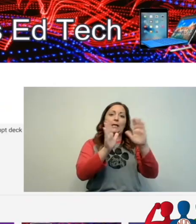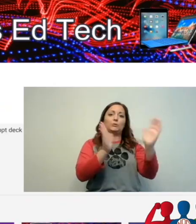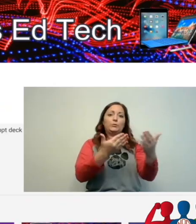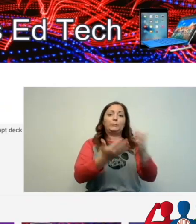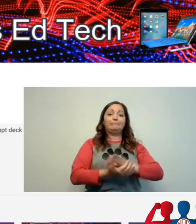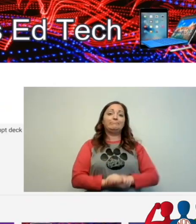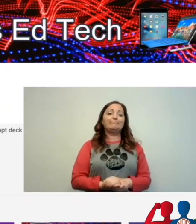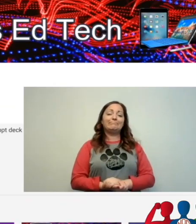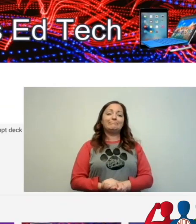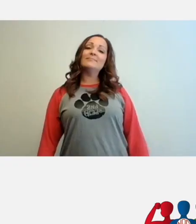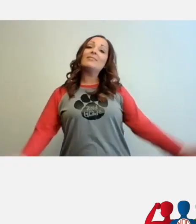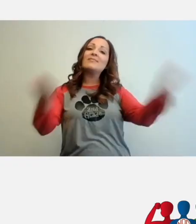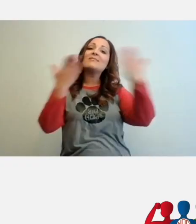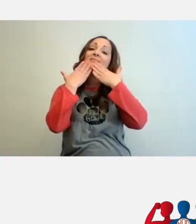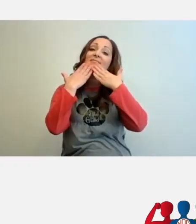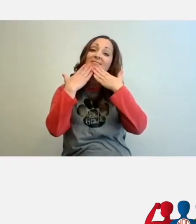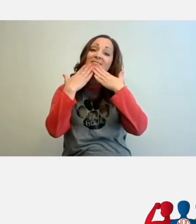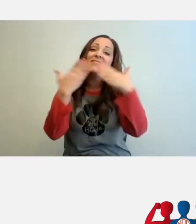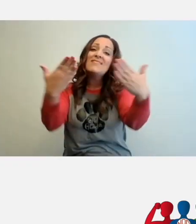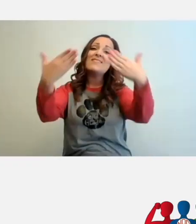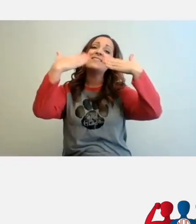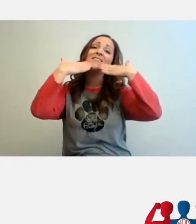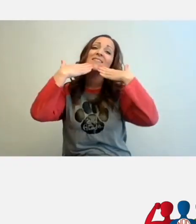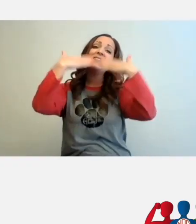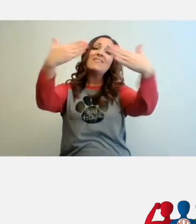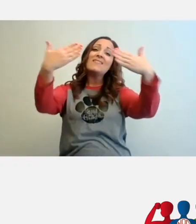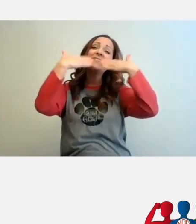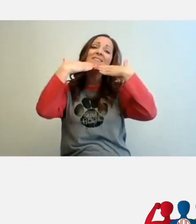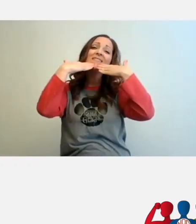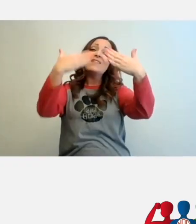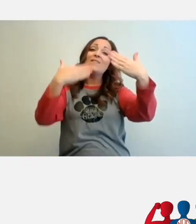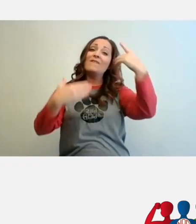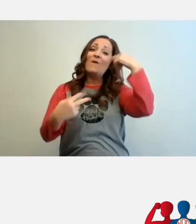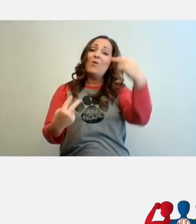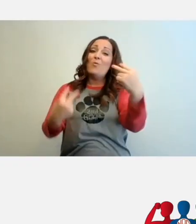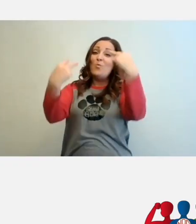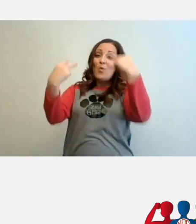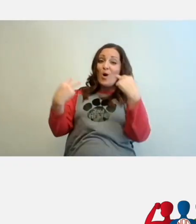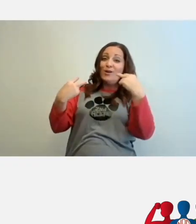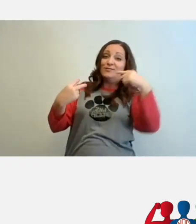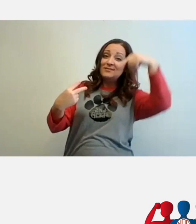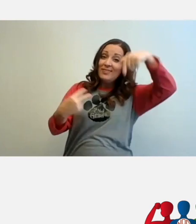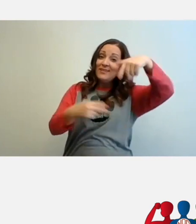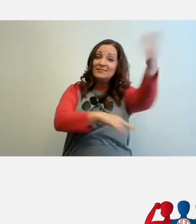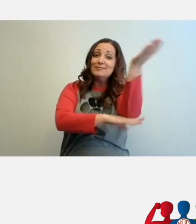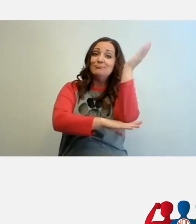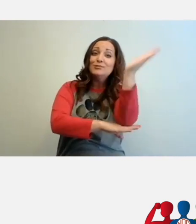So we would suggest following this channel if you're interested in using Teams for your classroom.